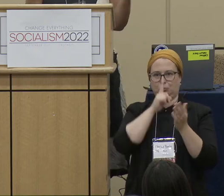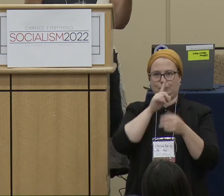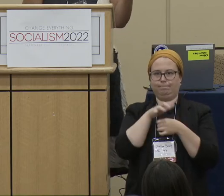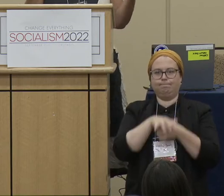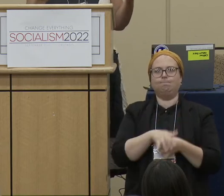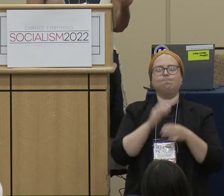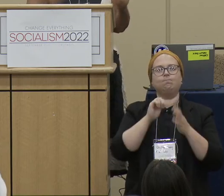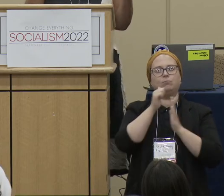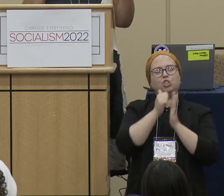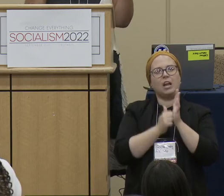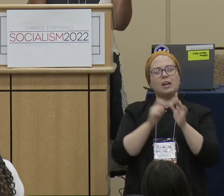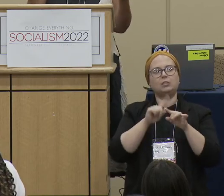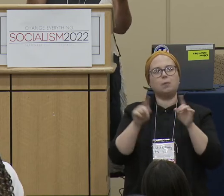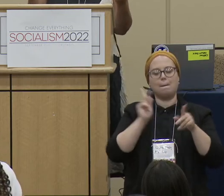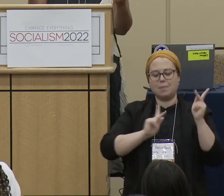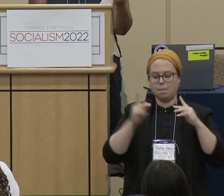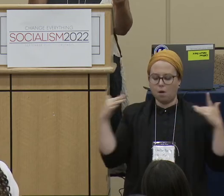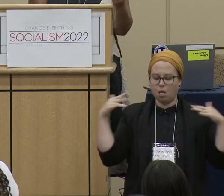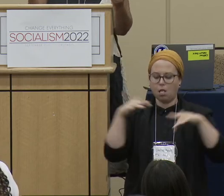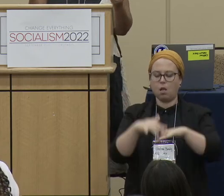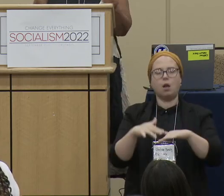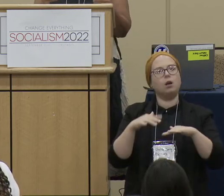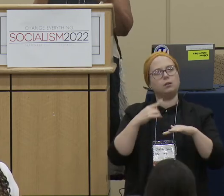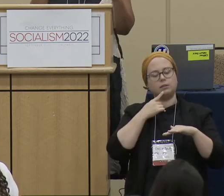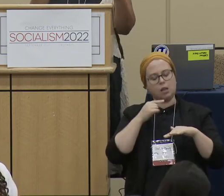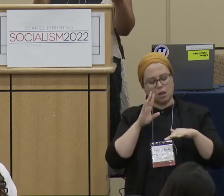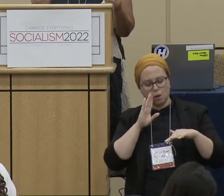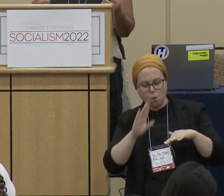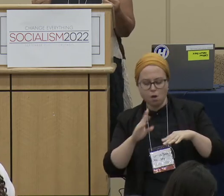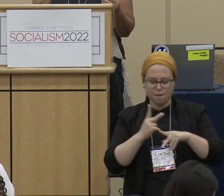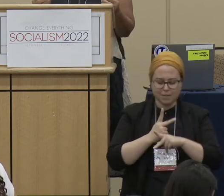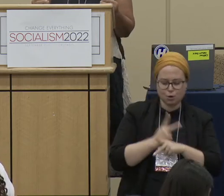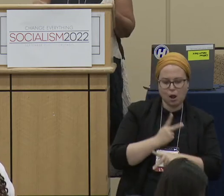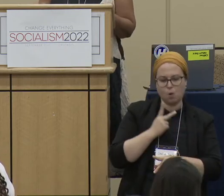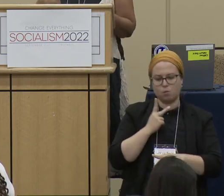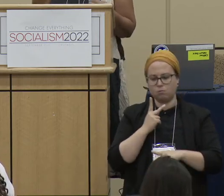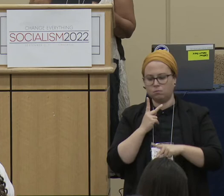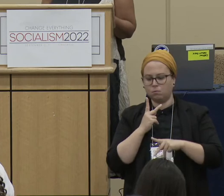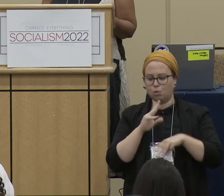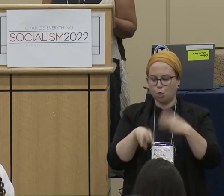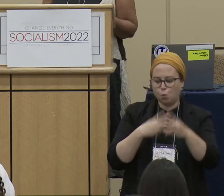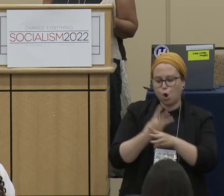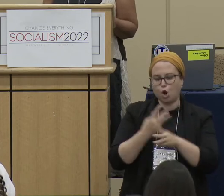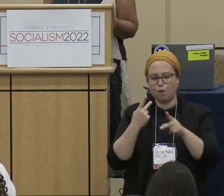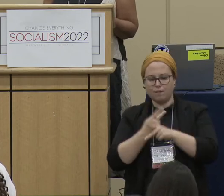dogmatic agendas. But, you know , encouraging people to self-organize in groups of study. Religious groups do